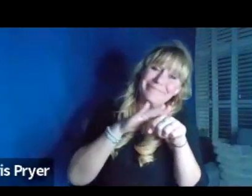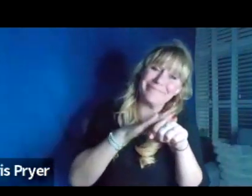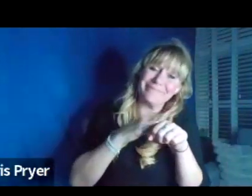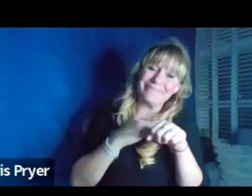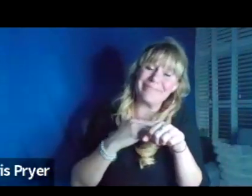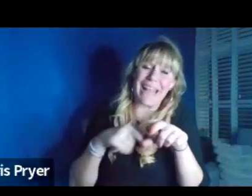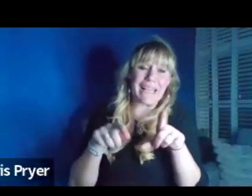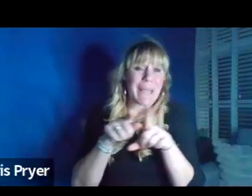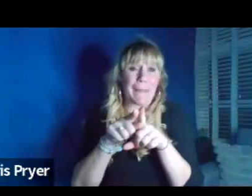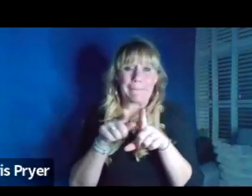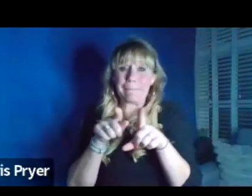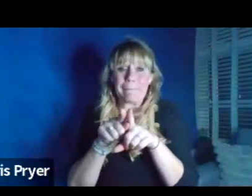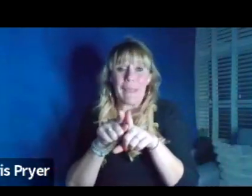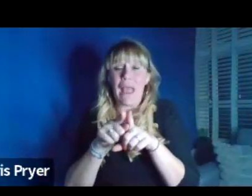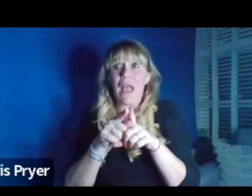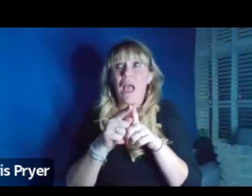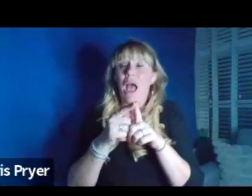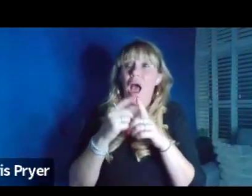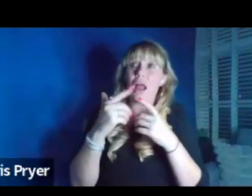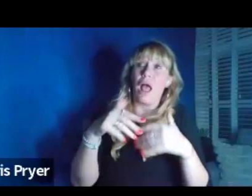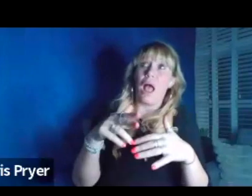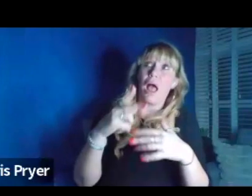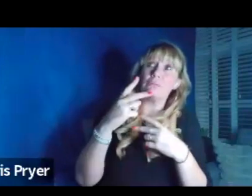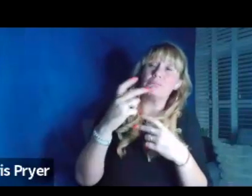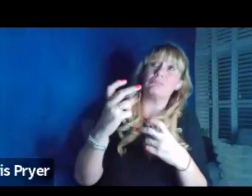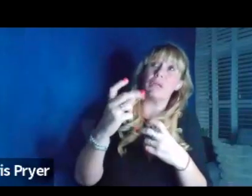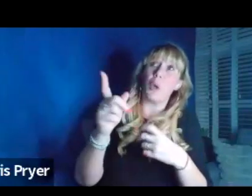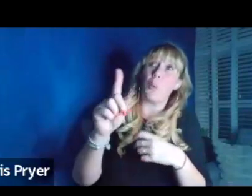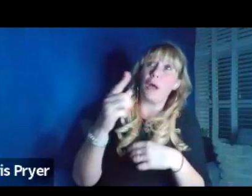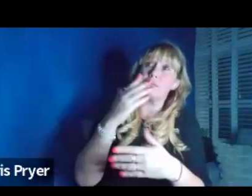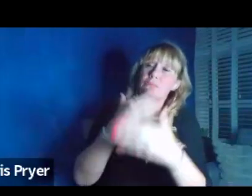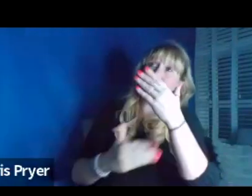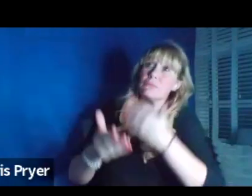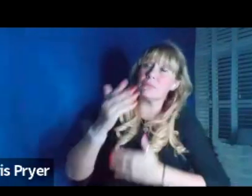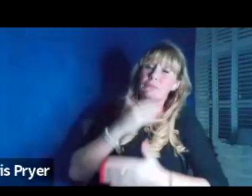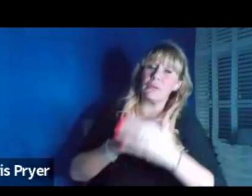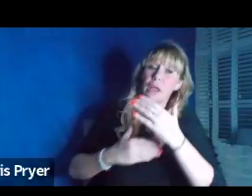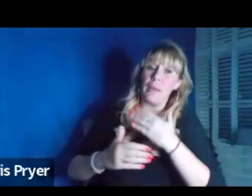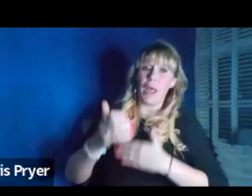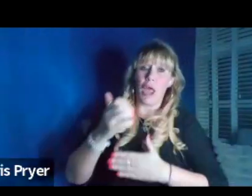I heard what you said to me pop but you always taught me to have a mind of my own..